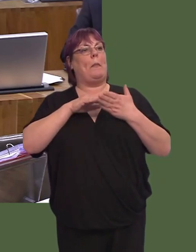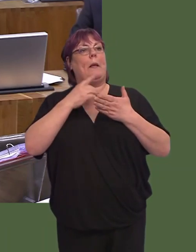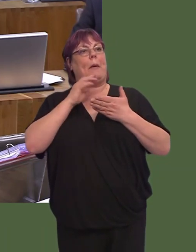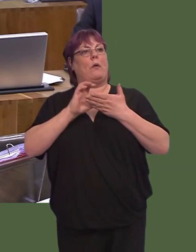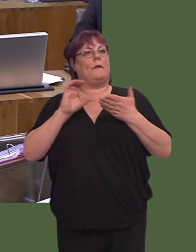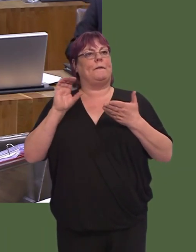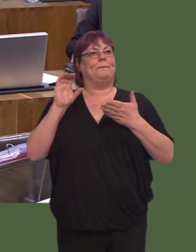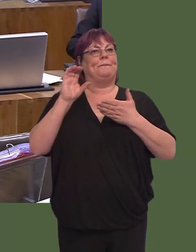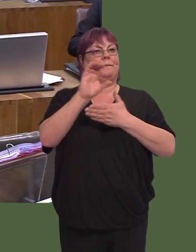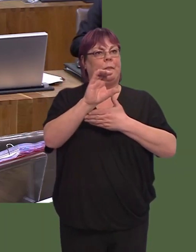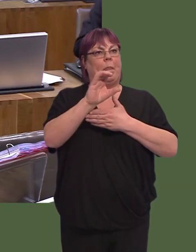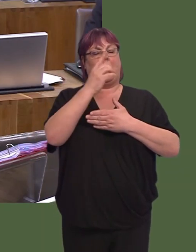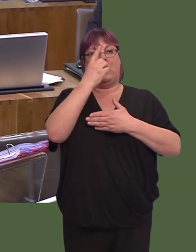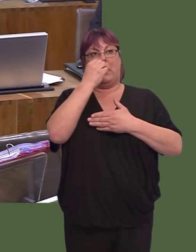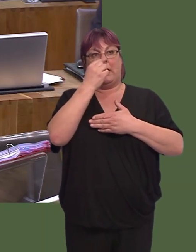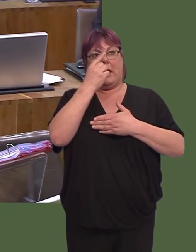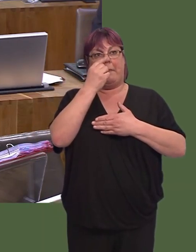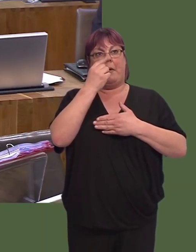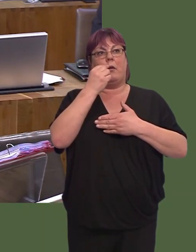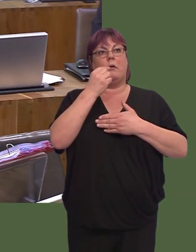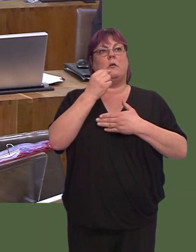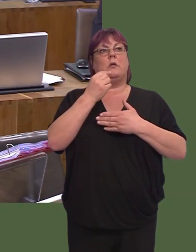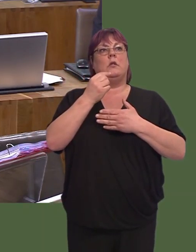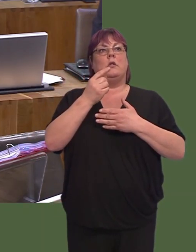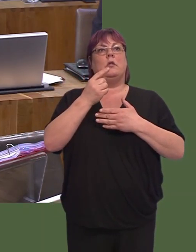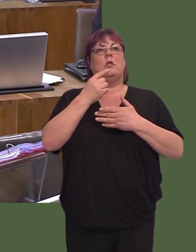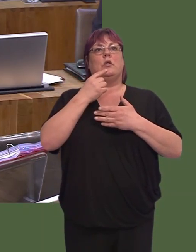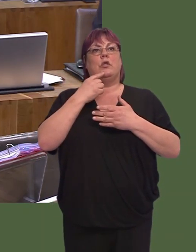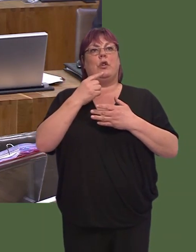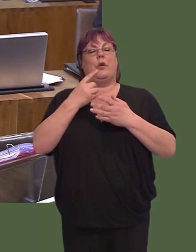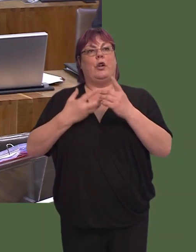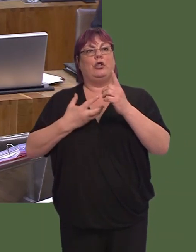itóto enable them to respond to the challenge set out in 'Cymraeg 2050' to make rapid progress